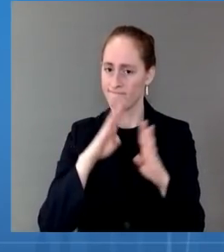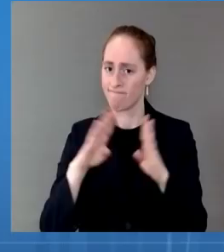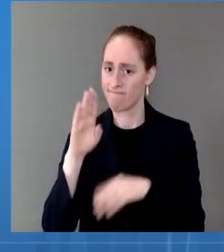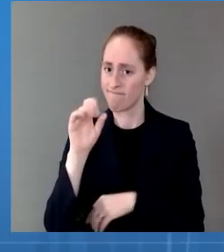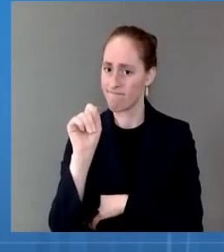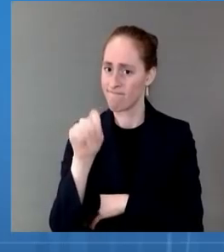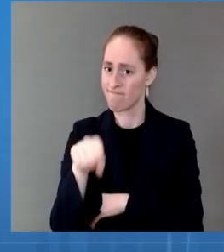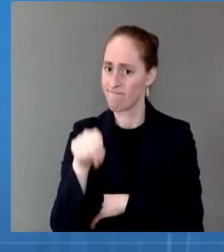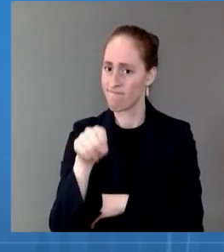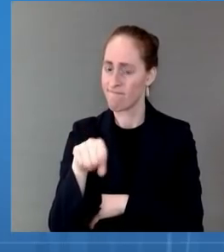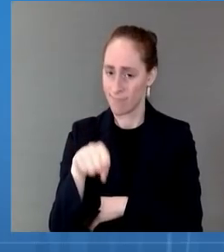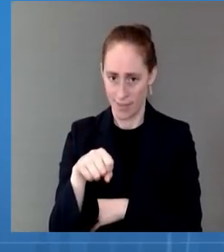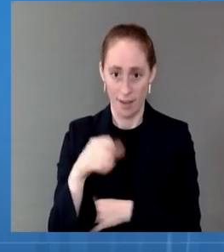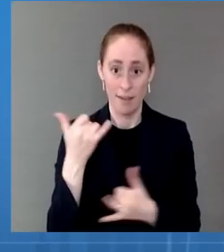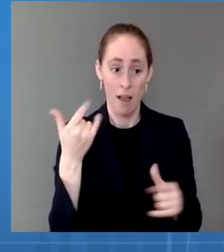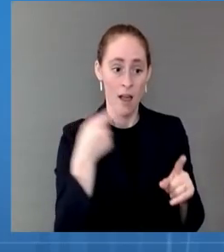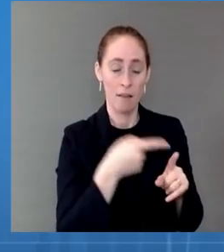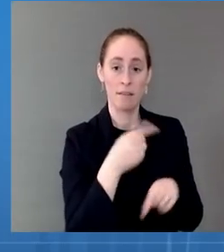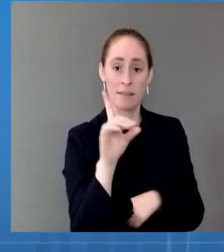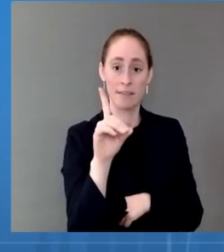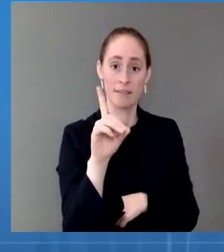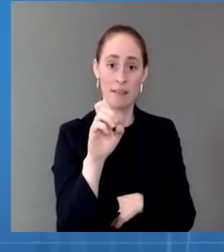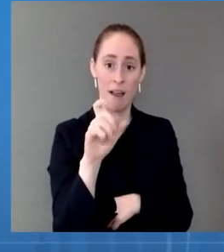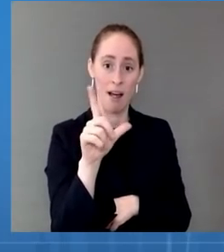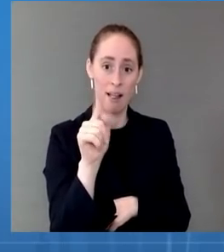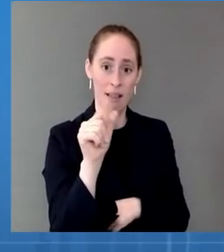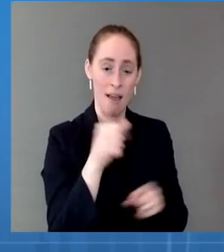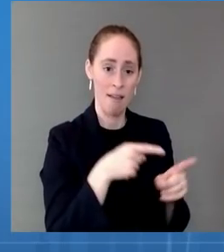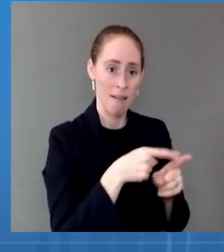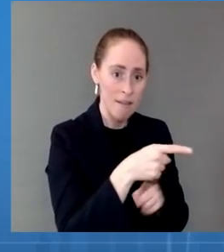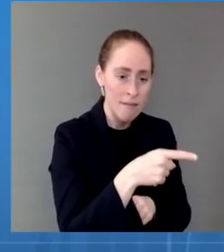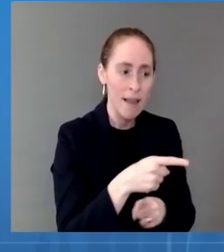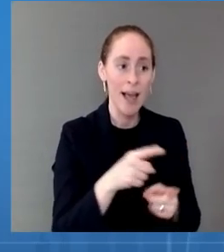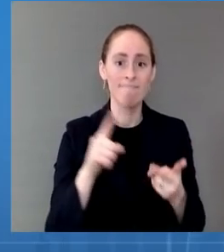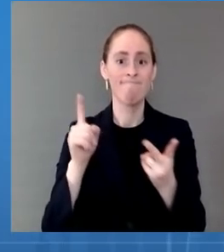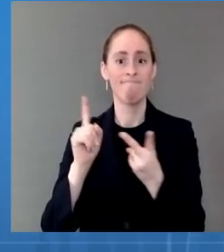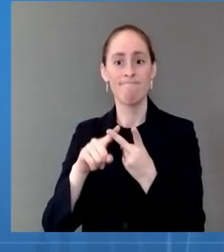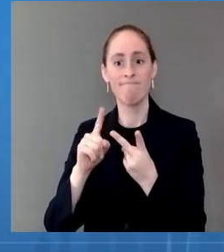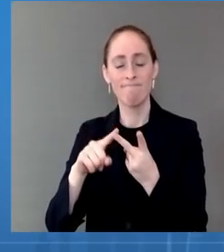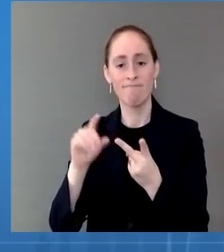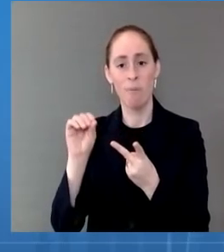CDC has been actively addressing and evaluating the Omicron variant and working with state